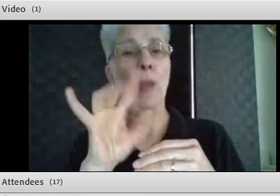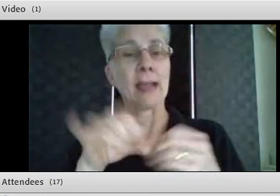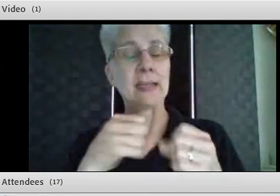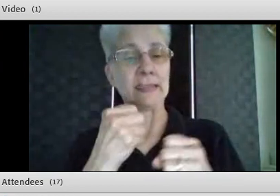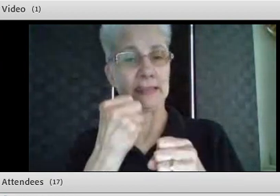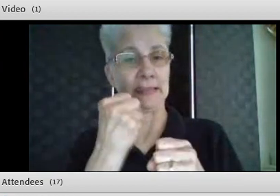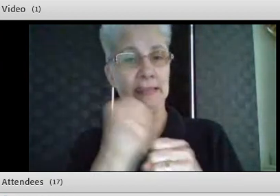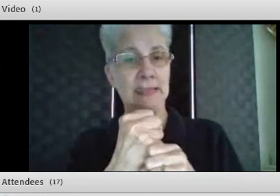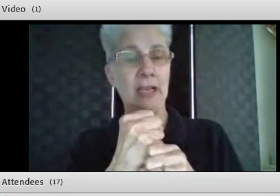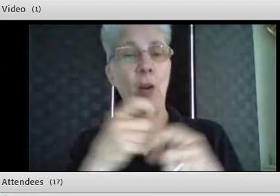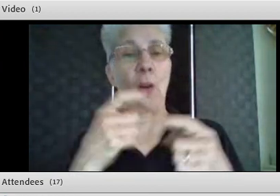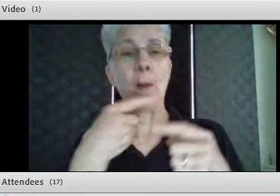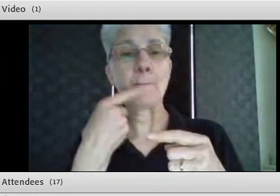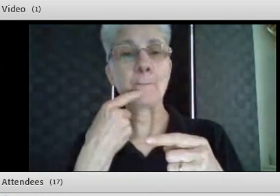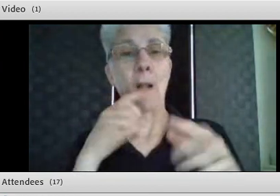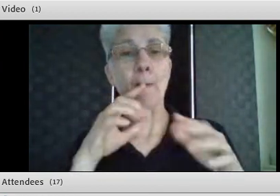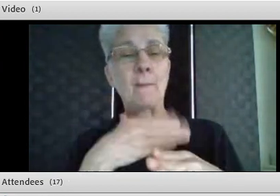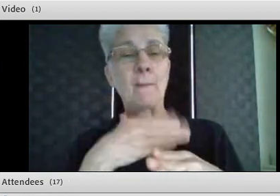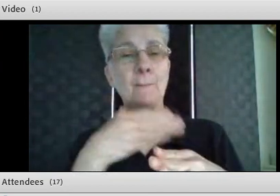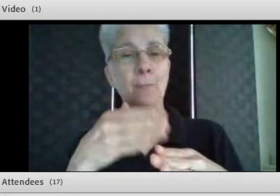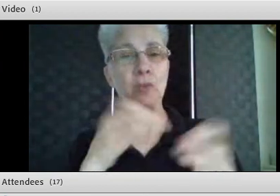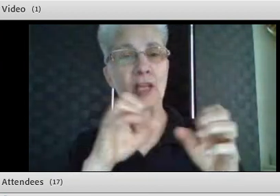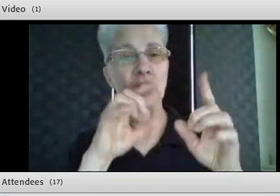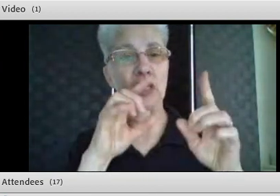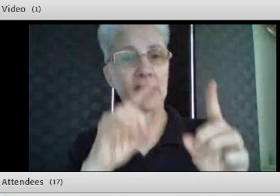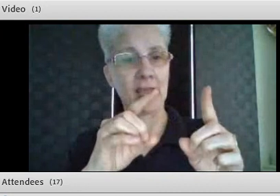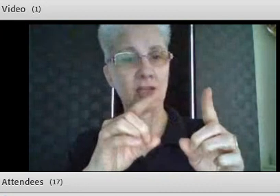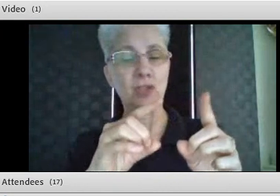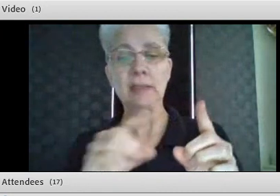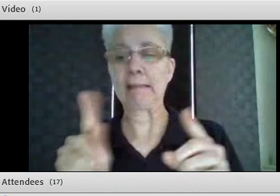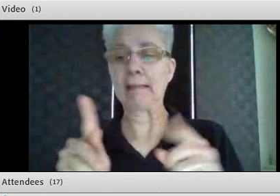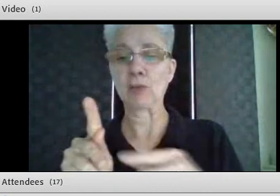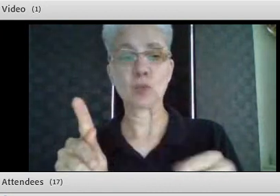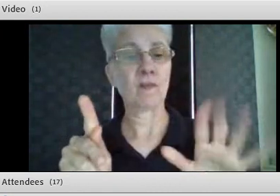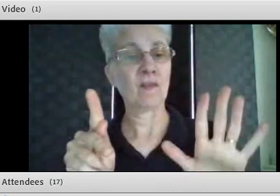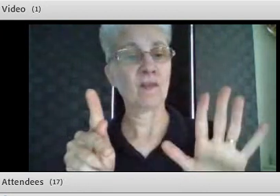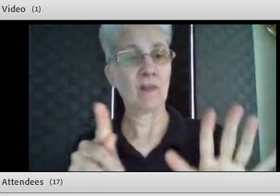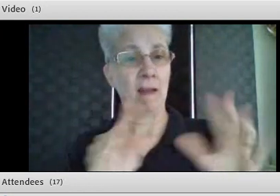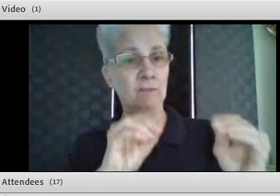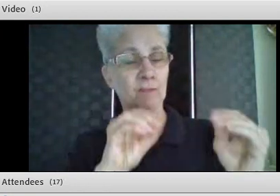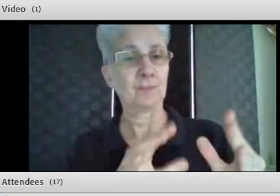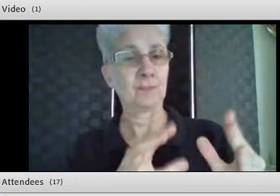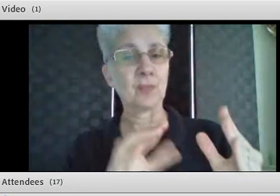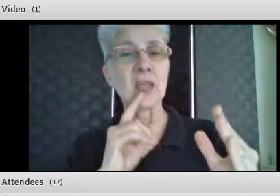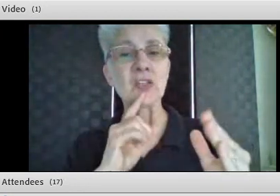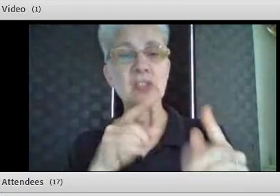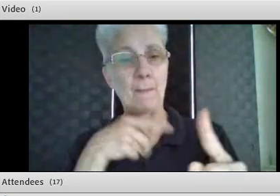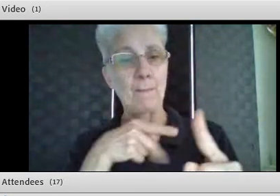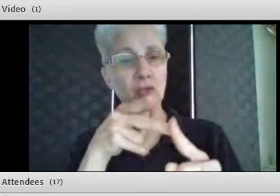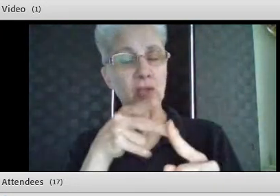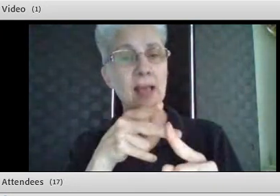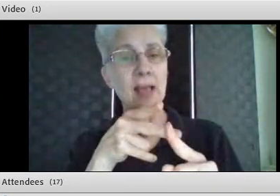of public music education in grades K through five. She specializes in music curriculum development